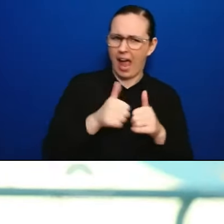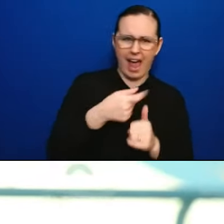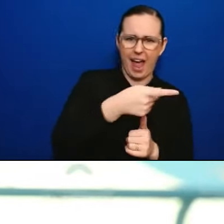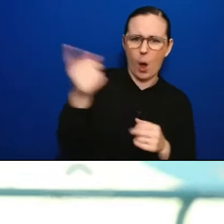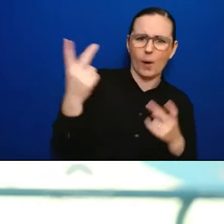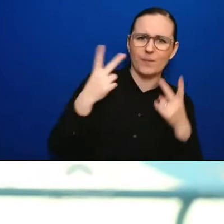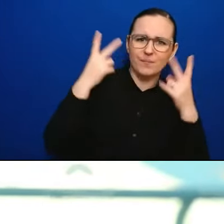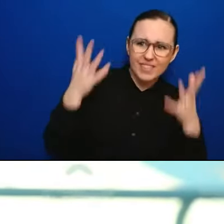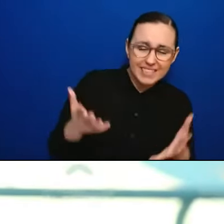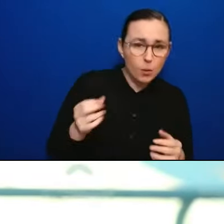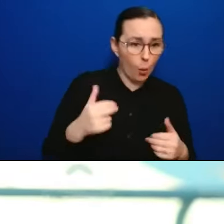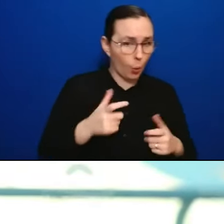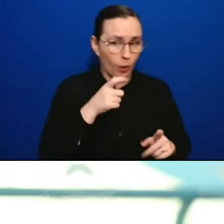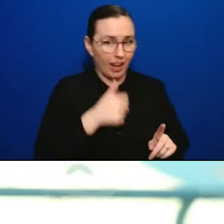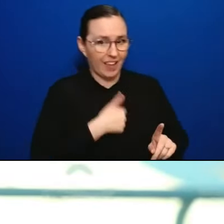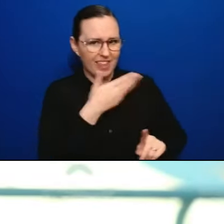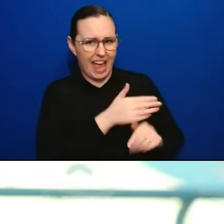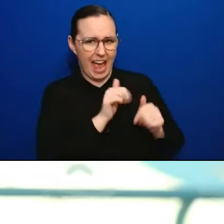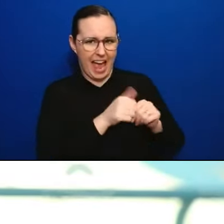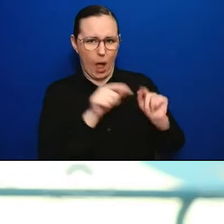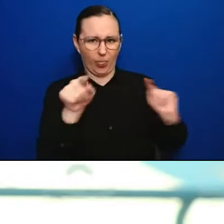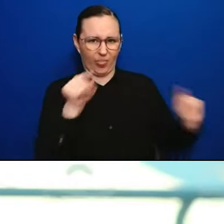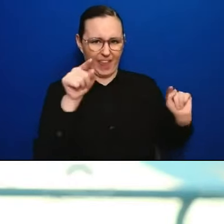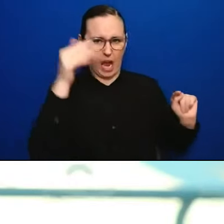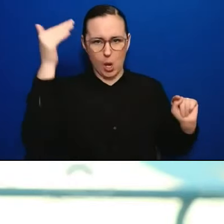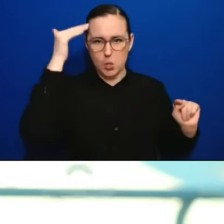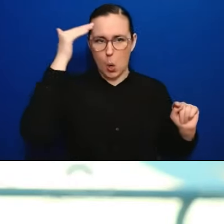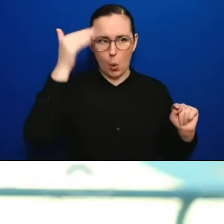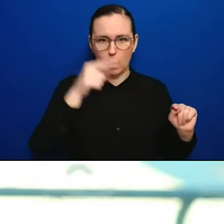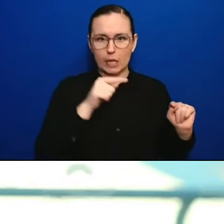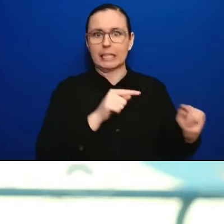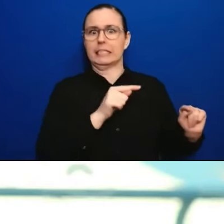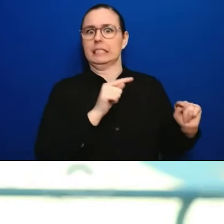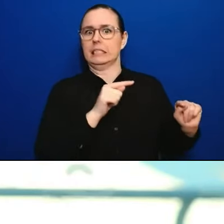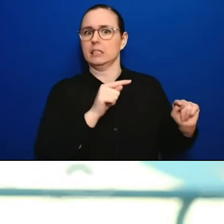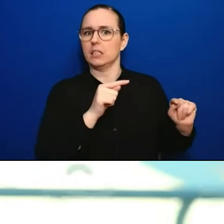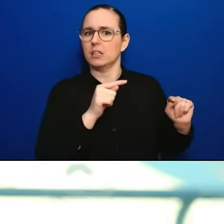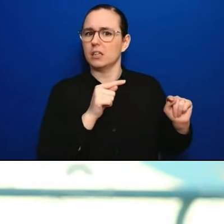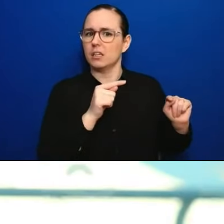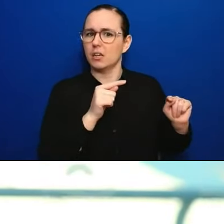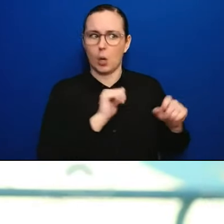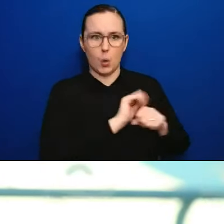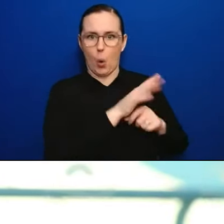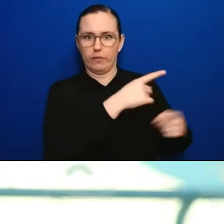declare an outbreak in a care home, how are members of the